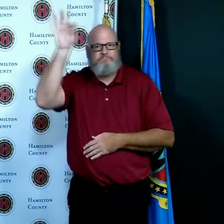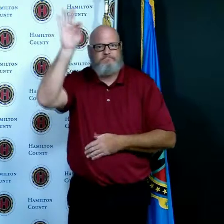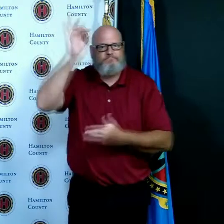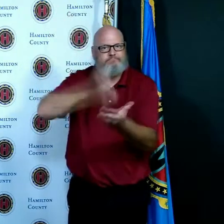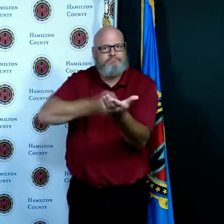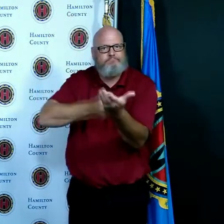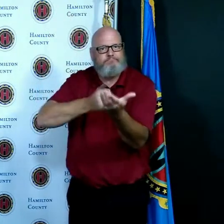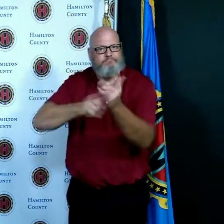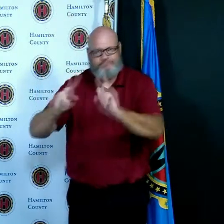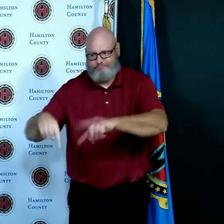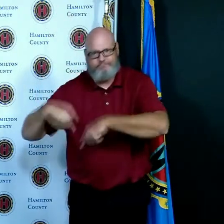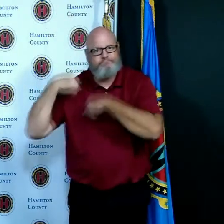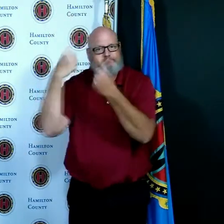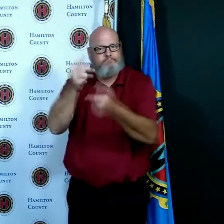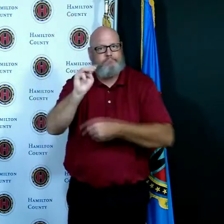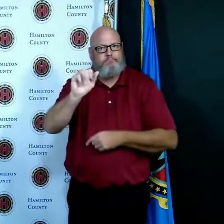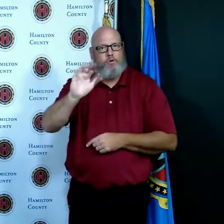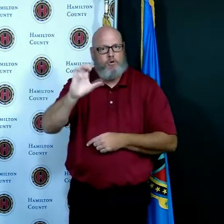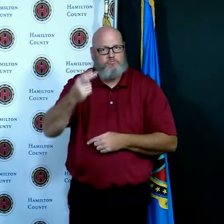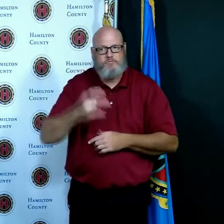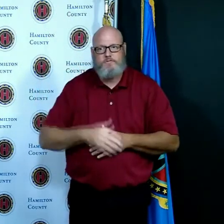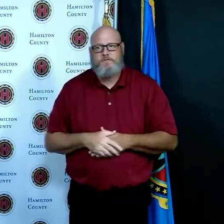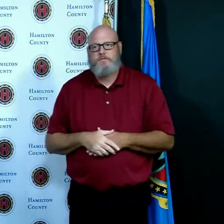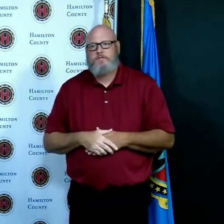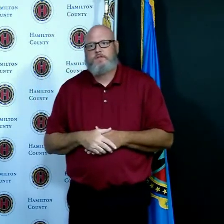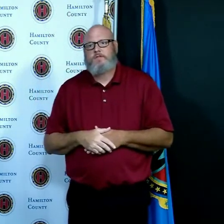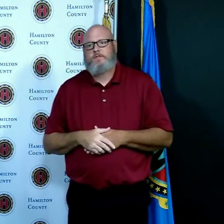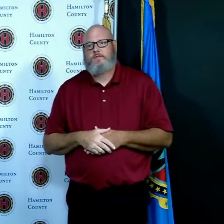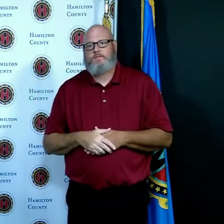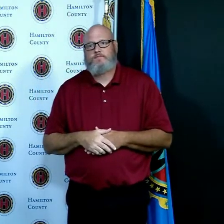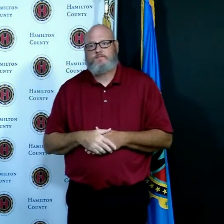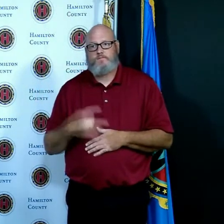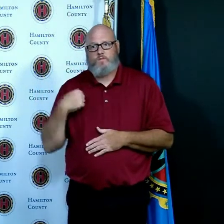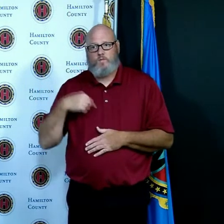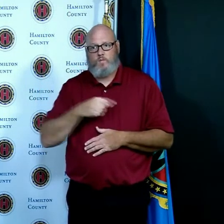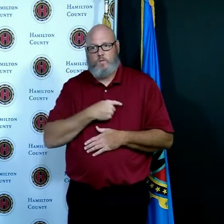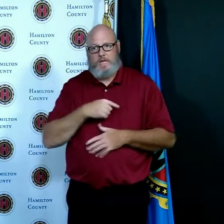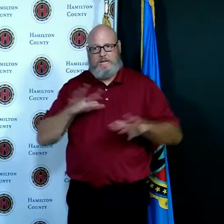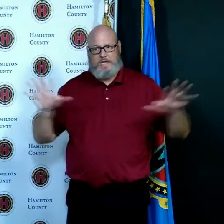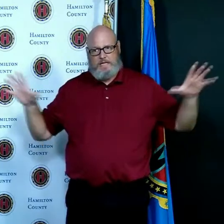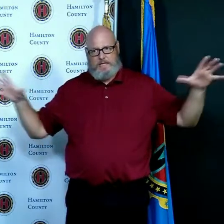are at 0.89 which is also very positive for us